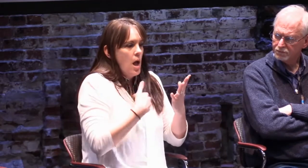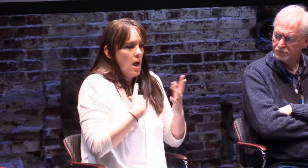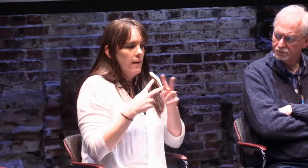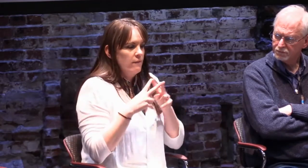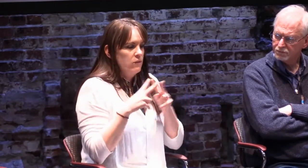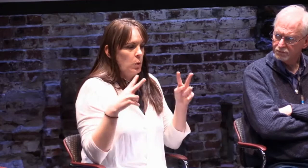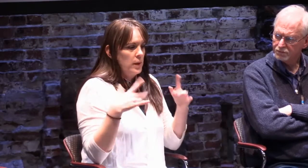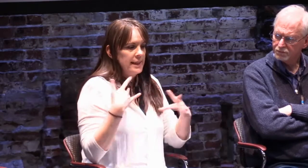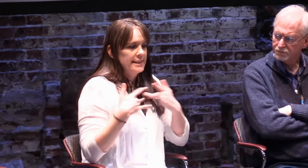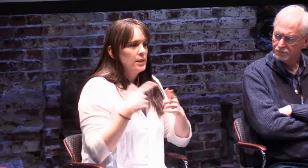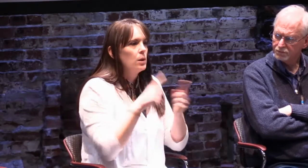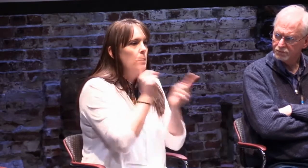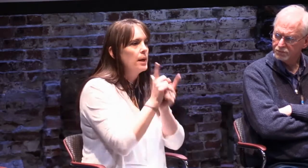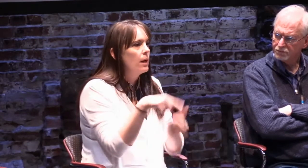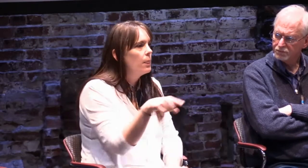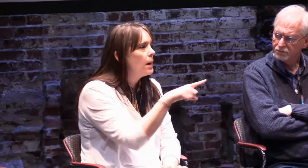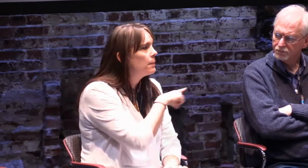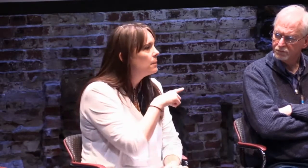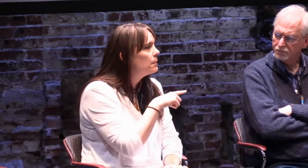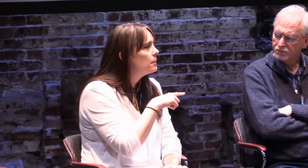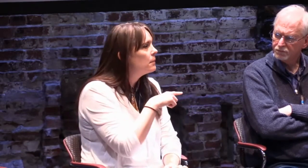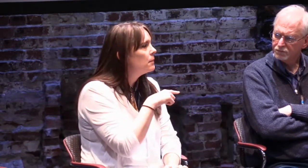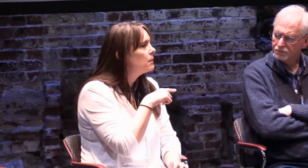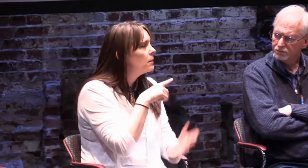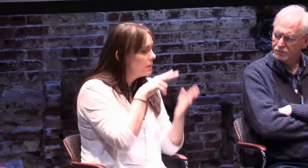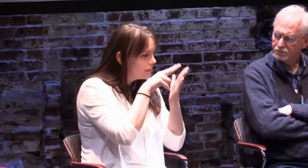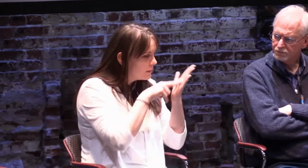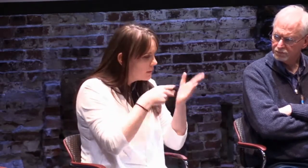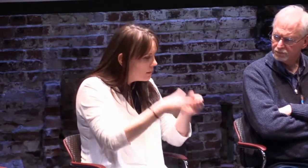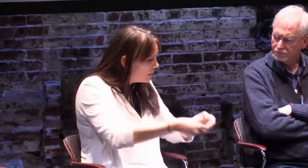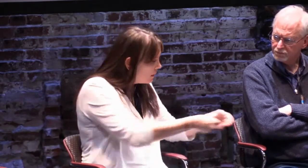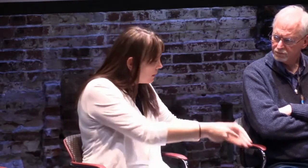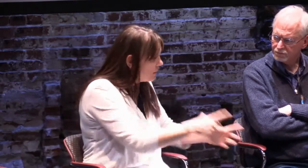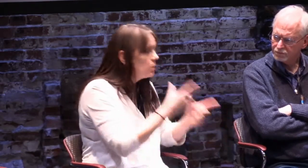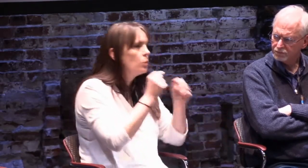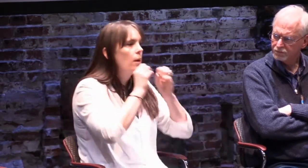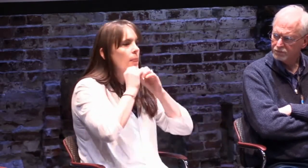What a source of inspiration. I am so excited,